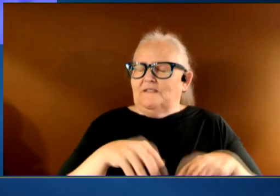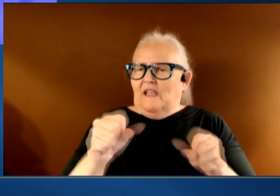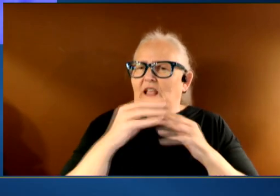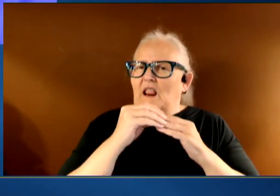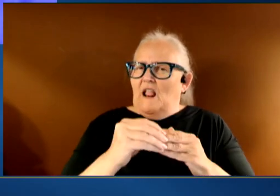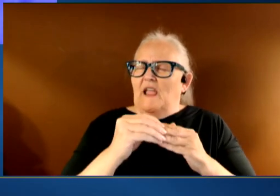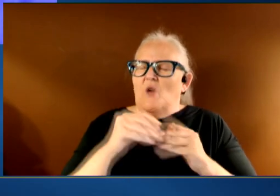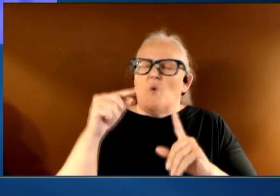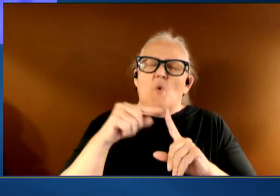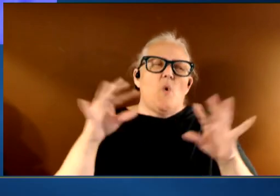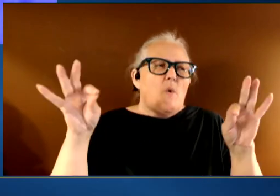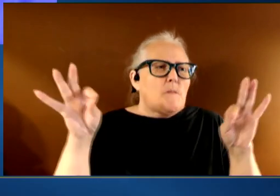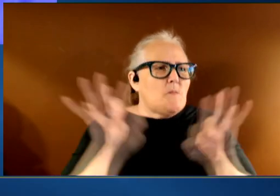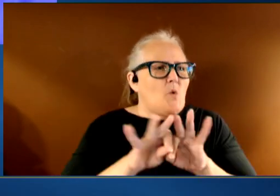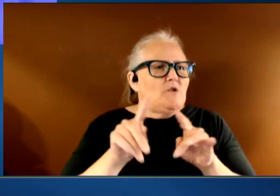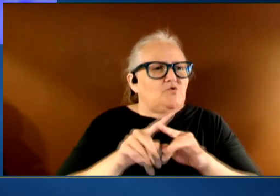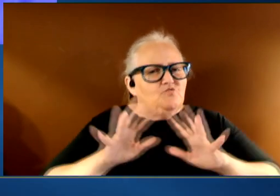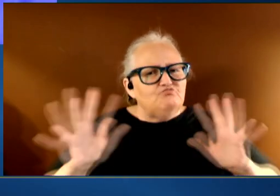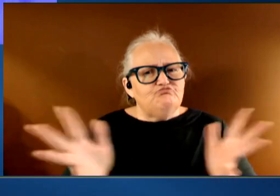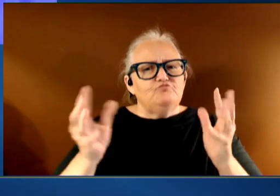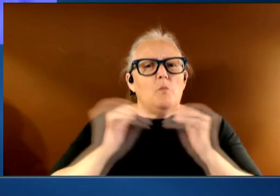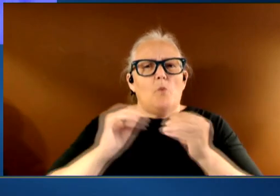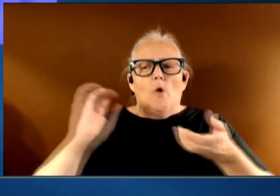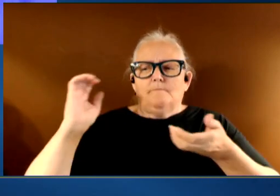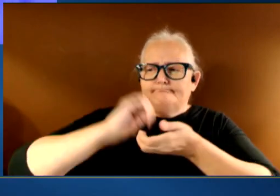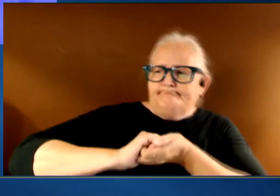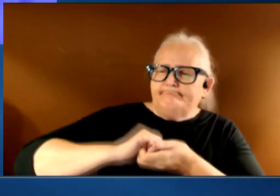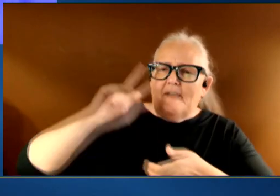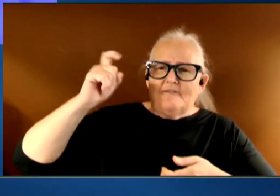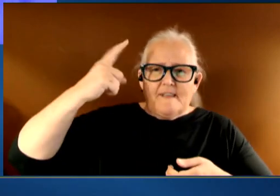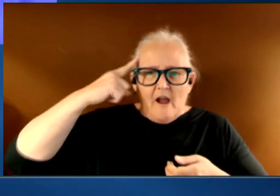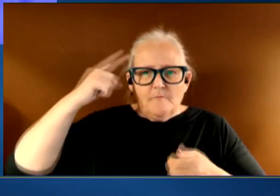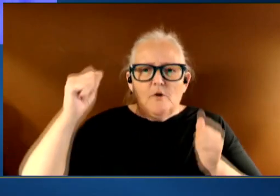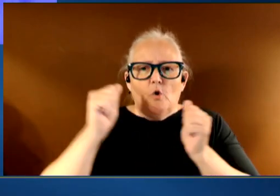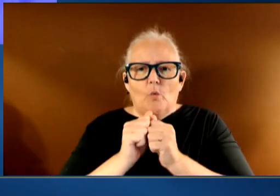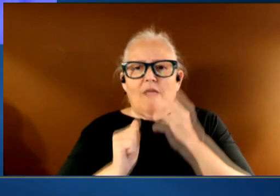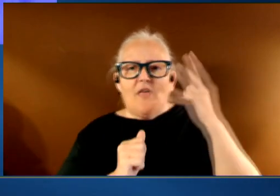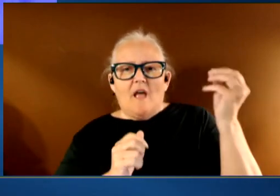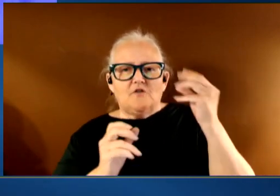advancing collaboration between the government and external partners on critical health issues such